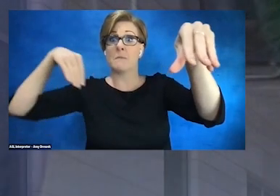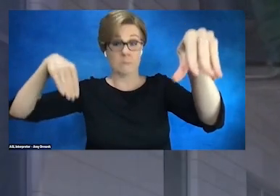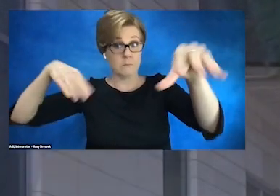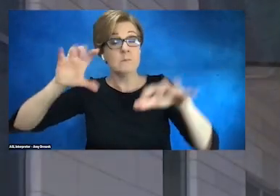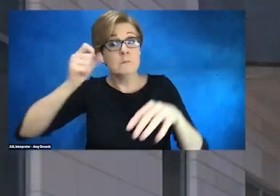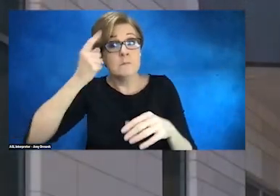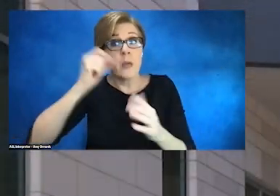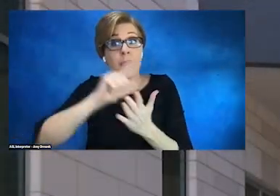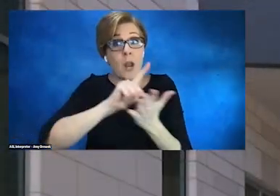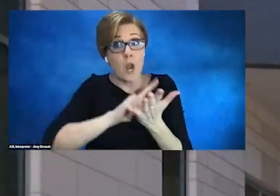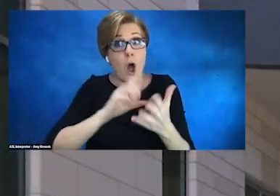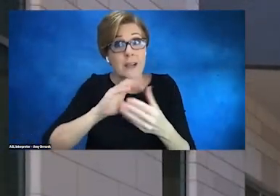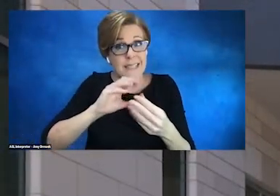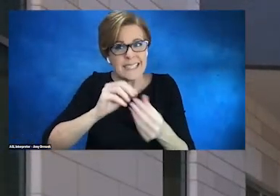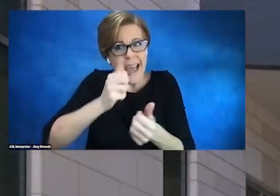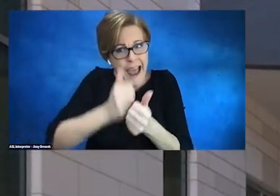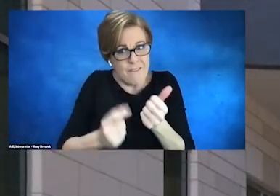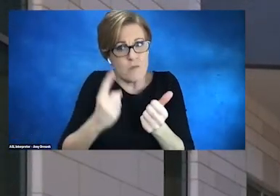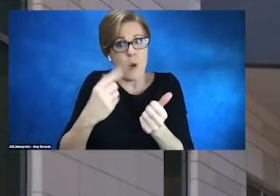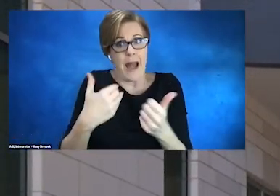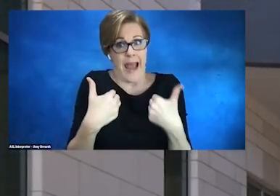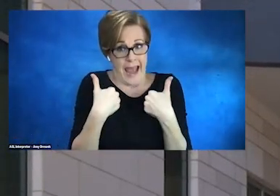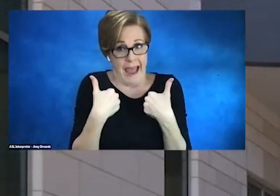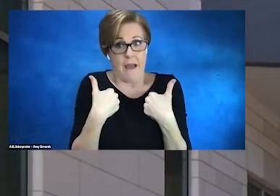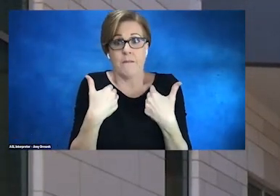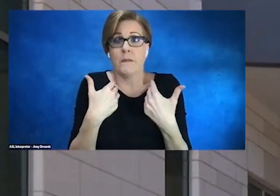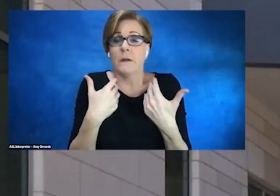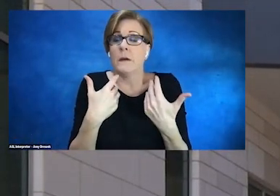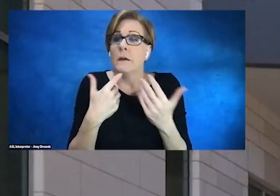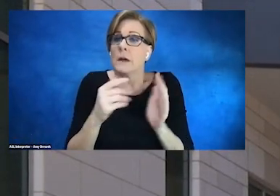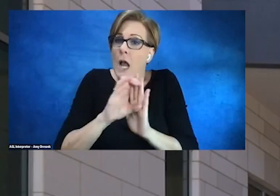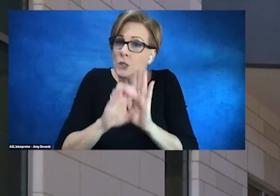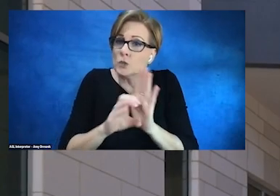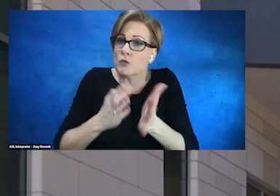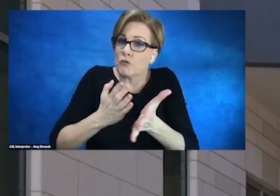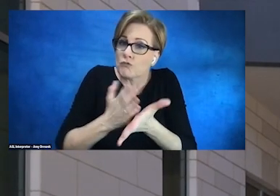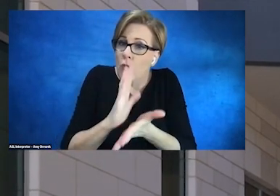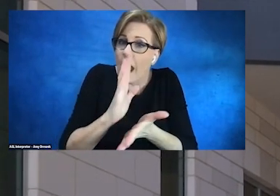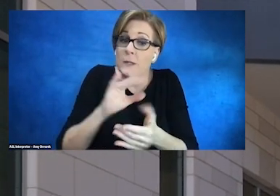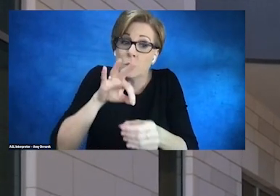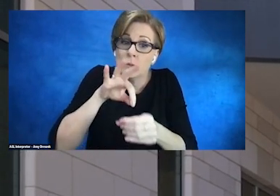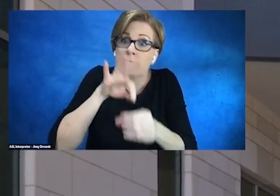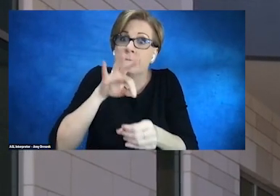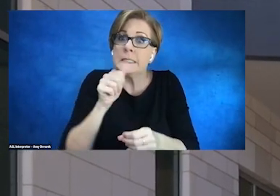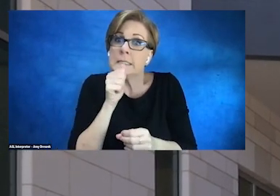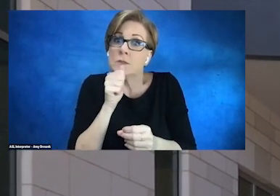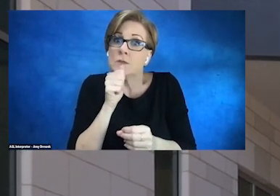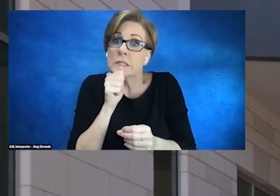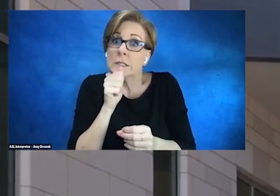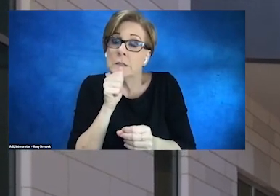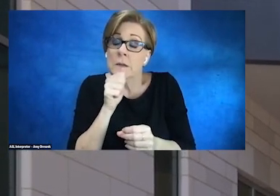voter has afforded the constitutional right to vote a secret ballot, also they're supposed to be